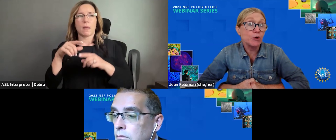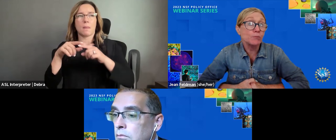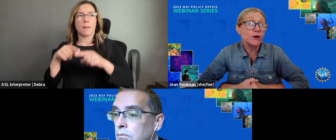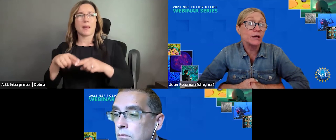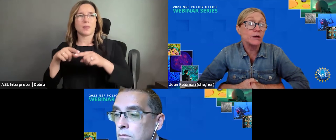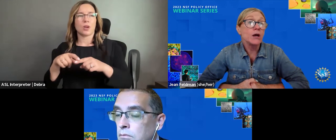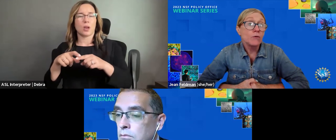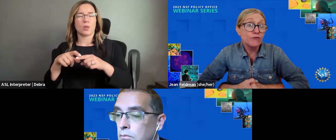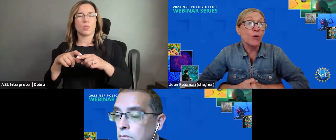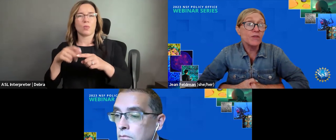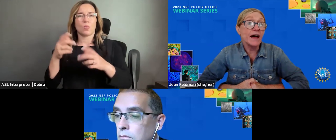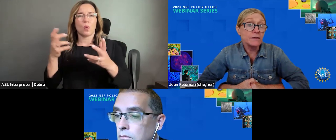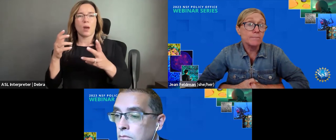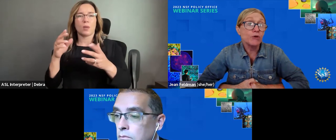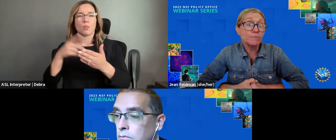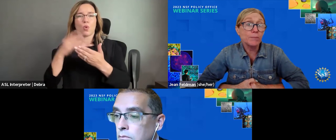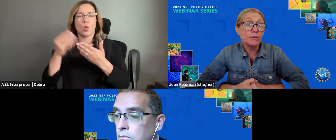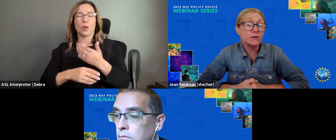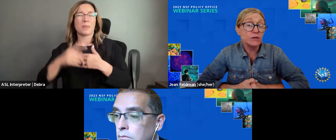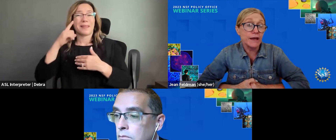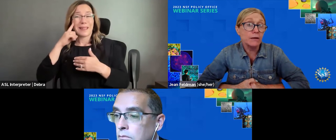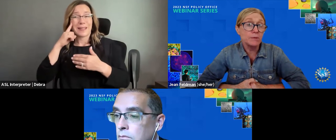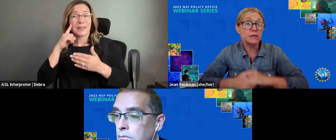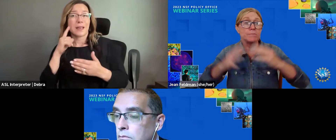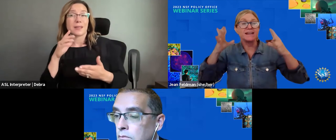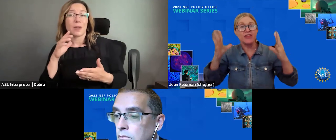appropriate for that number of proposals that can be submitted.